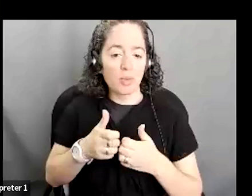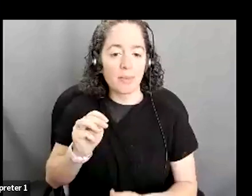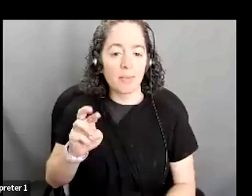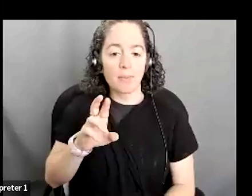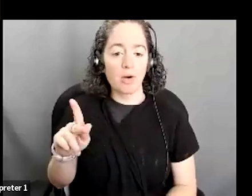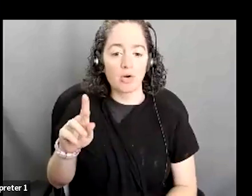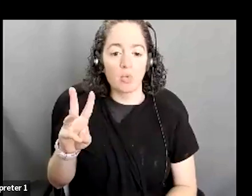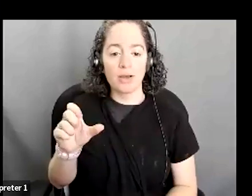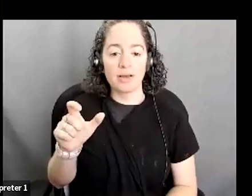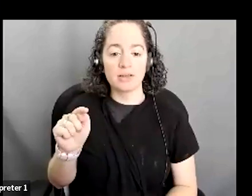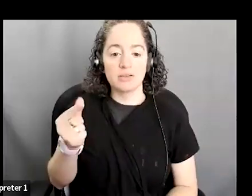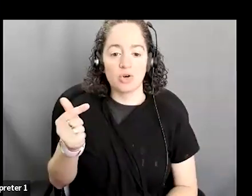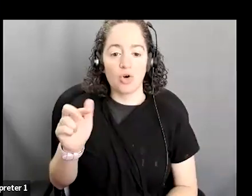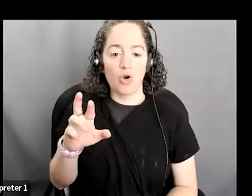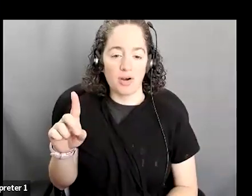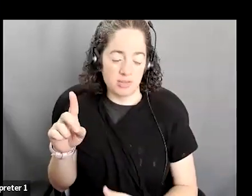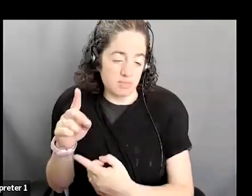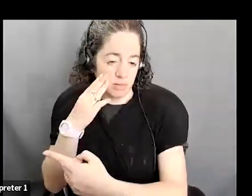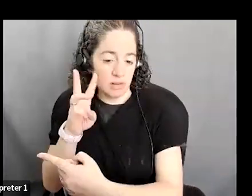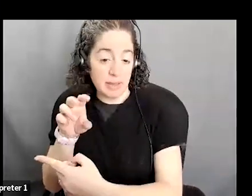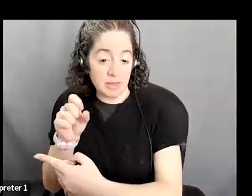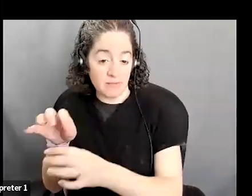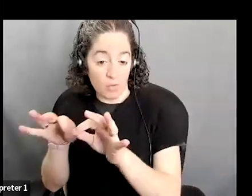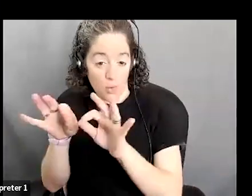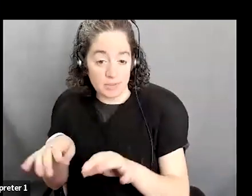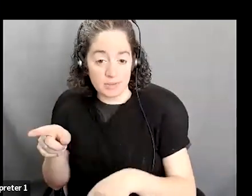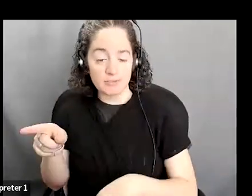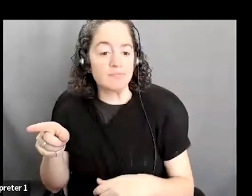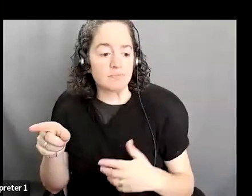and he has already started implementing a bunch of the feedback.